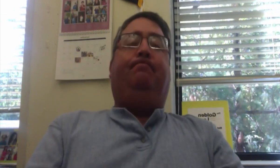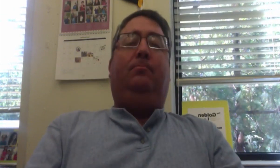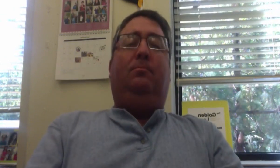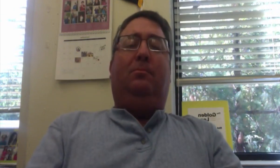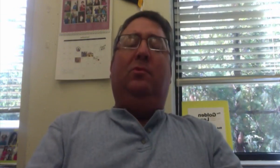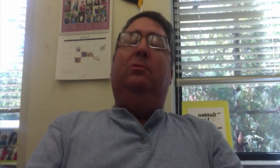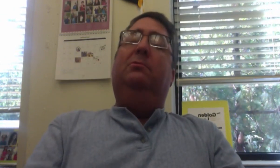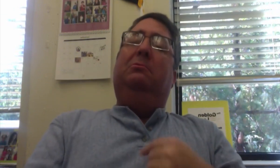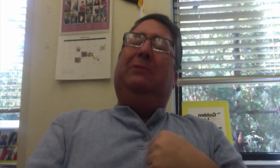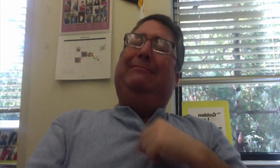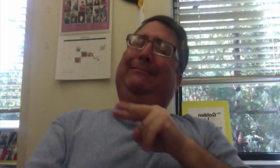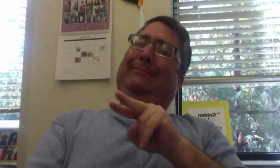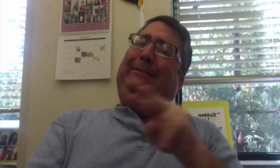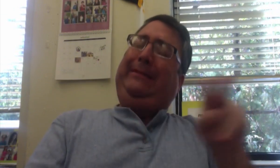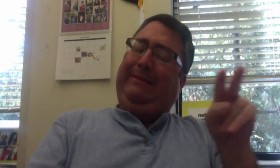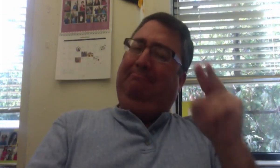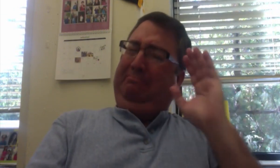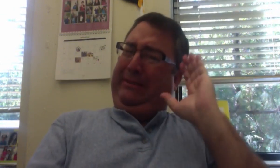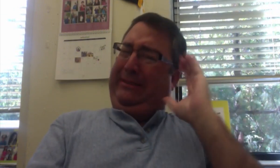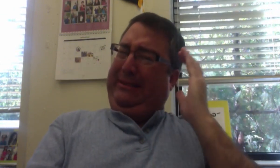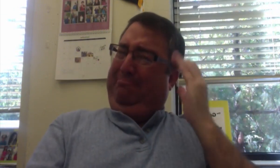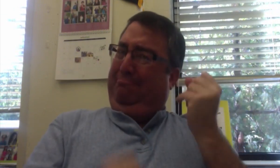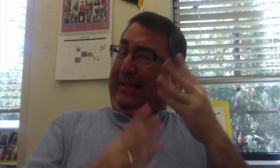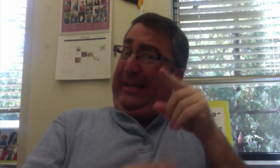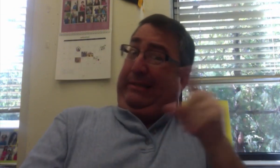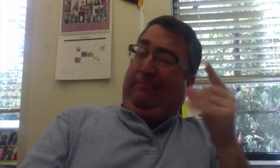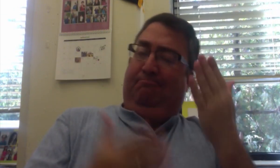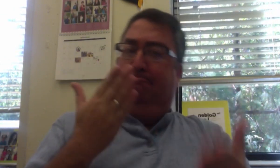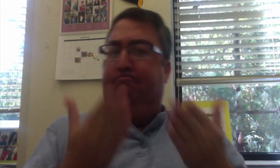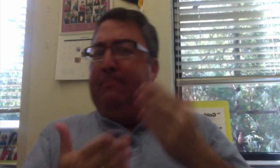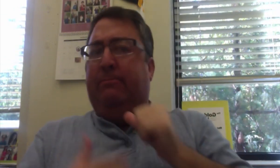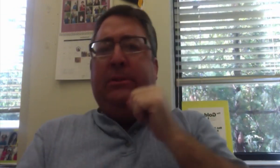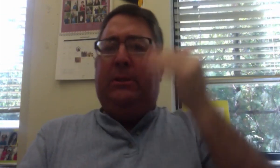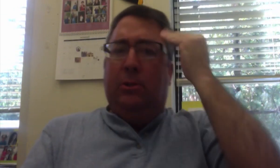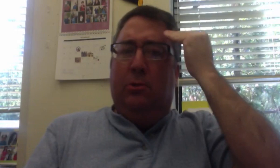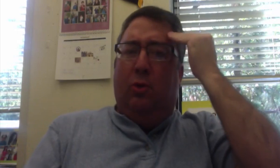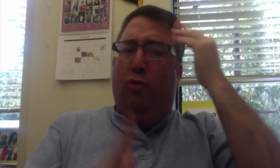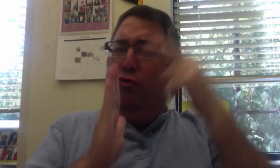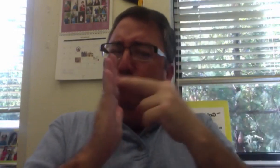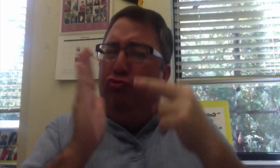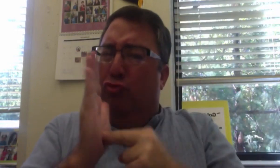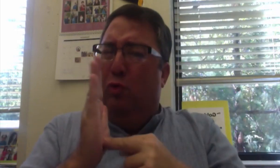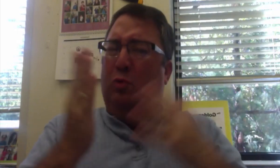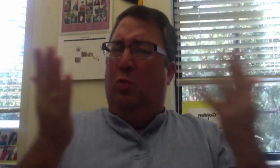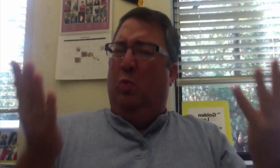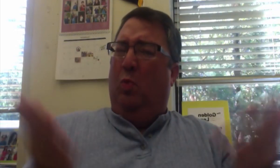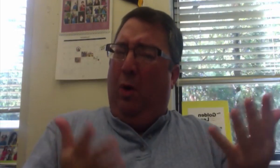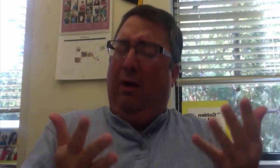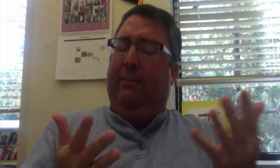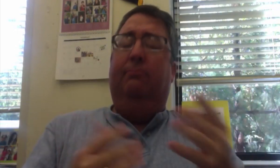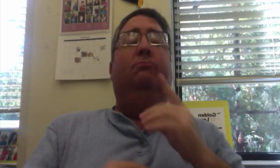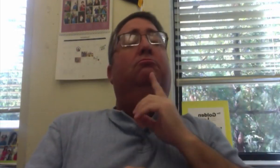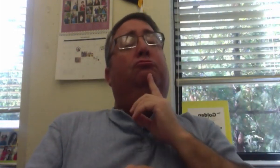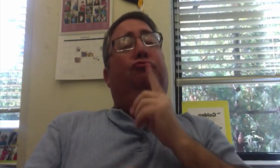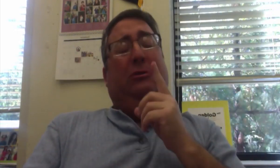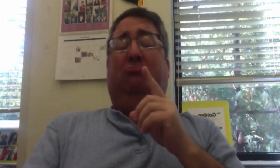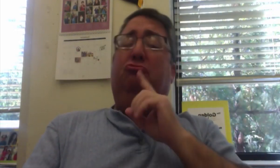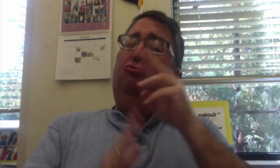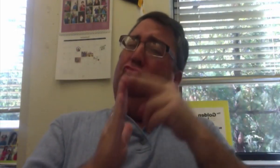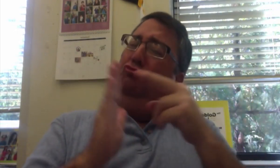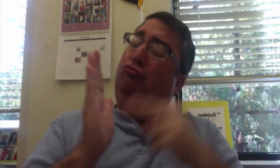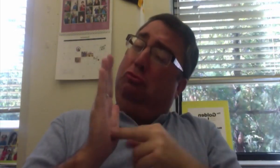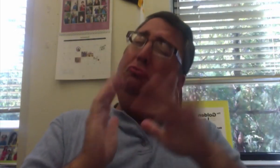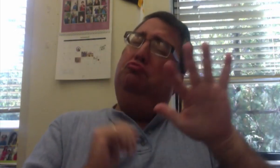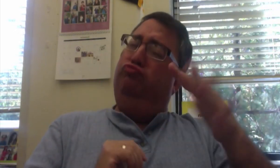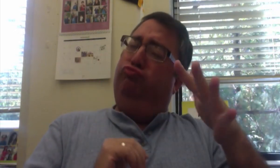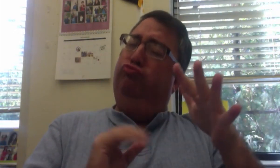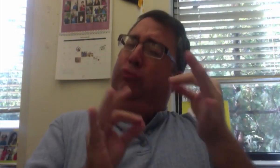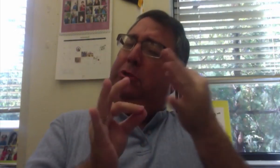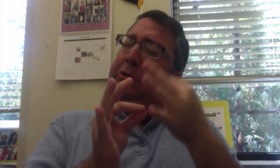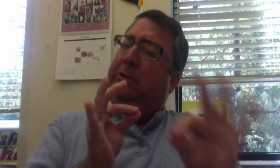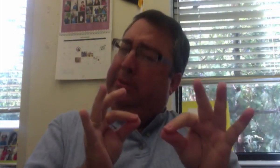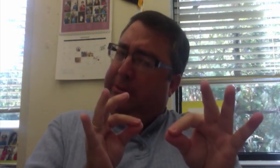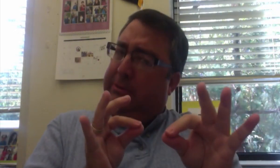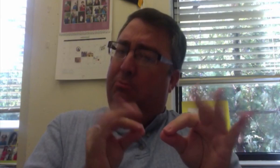As I watch, it seems like many of you out there don't know what the rules are for Handshape stories. But they're really pretty simple.